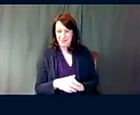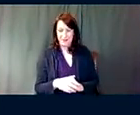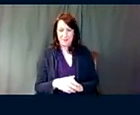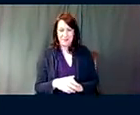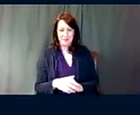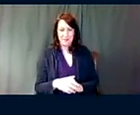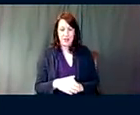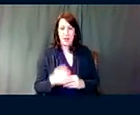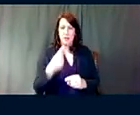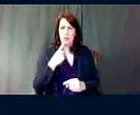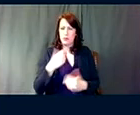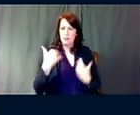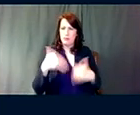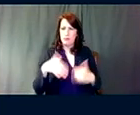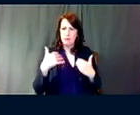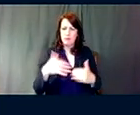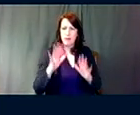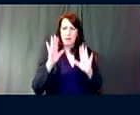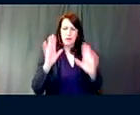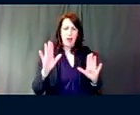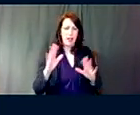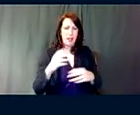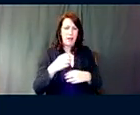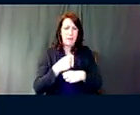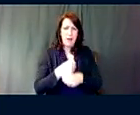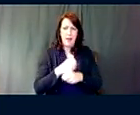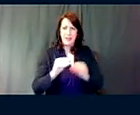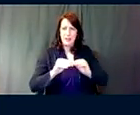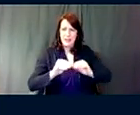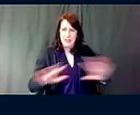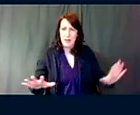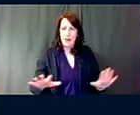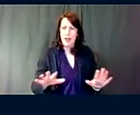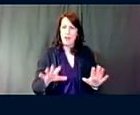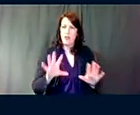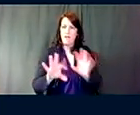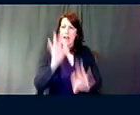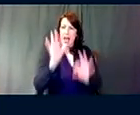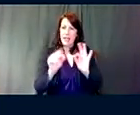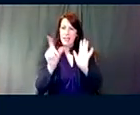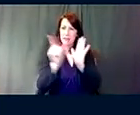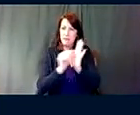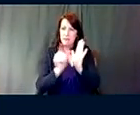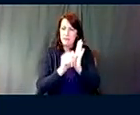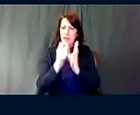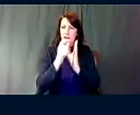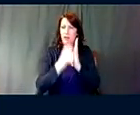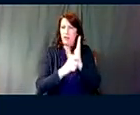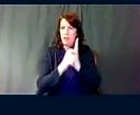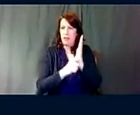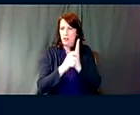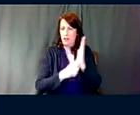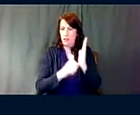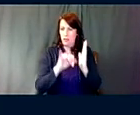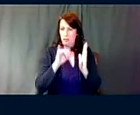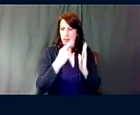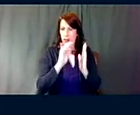COMPLIMENT, PART QUESTION. THIS PERSON SAID YOU'RE INCREDIBLY PRODUCTIVE DISSEMINATING FINDINGS IN